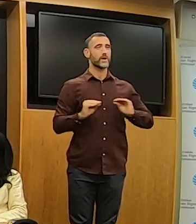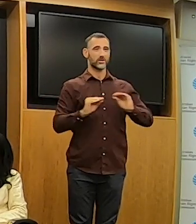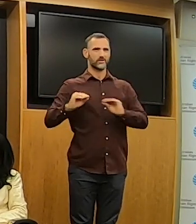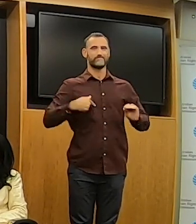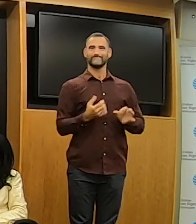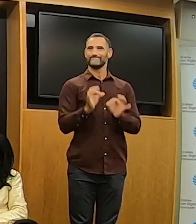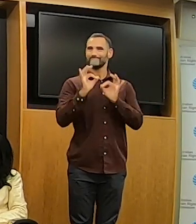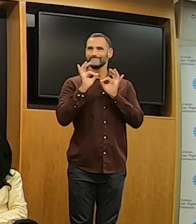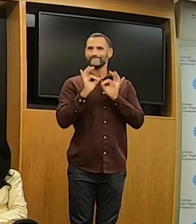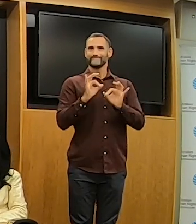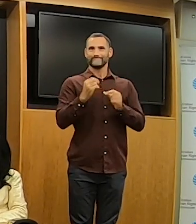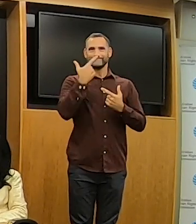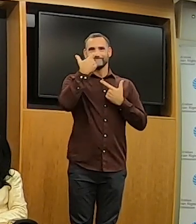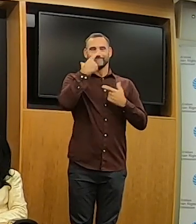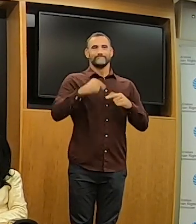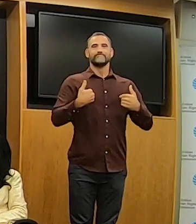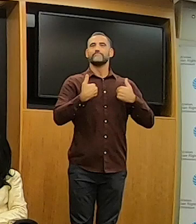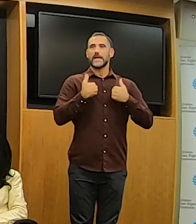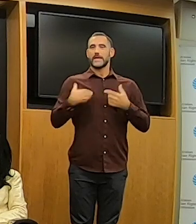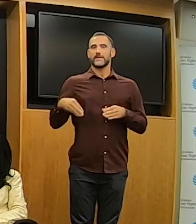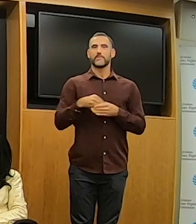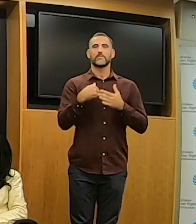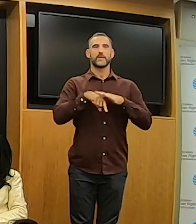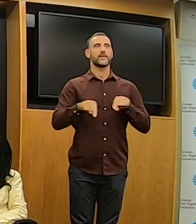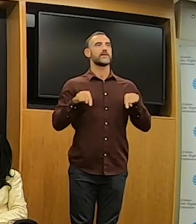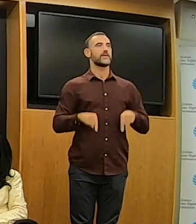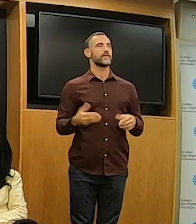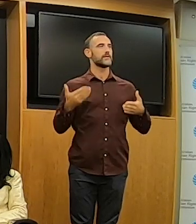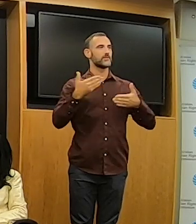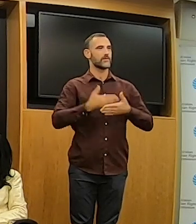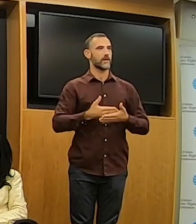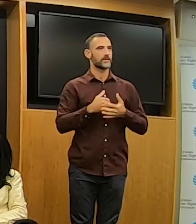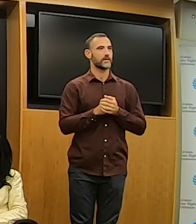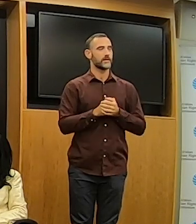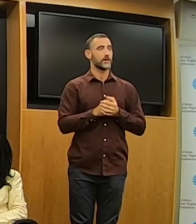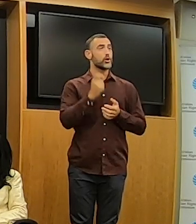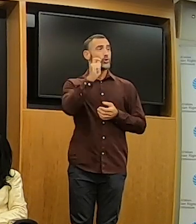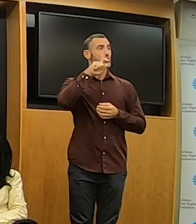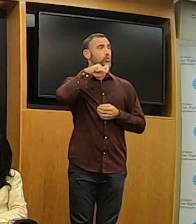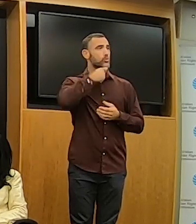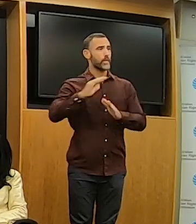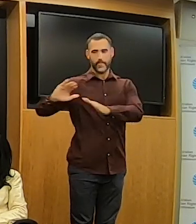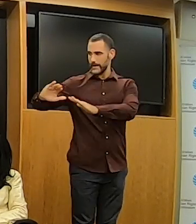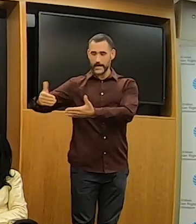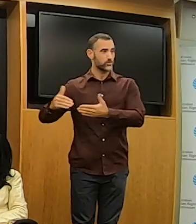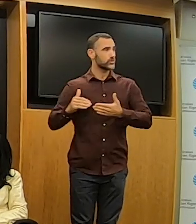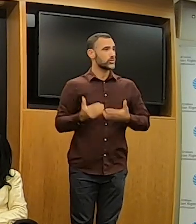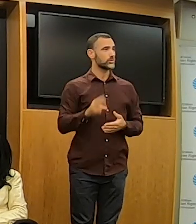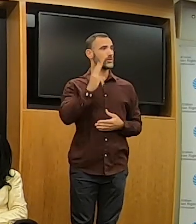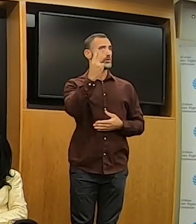to participate in. In a moment, as I said, I'll introduce our two amazing speakers, but I'd like to first provide